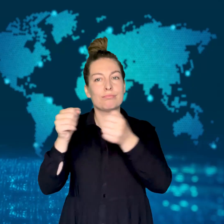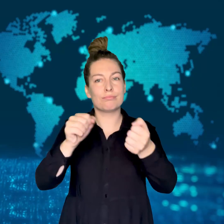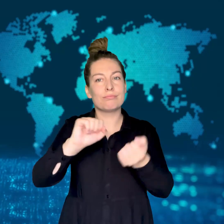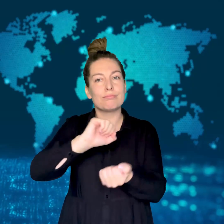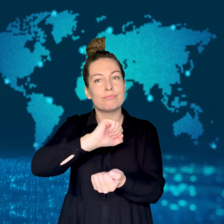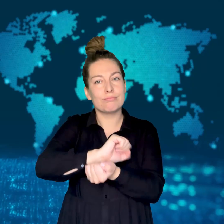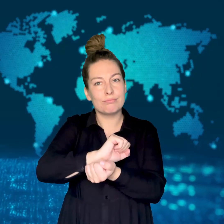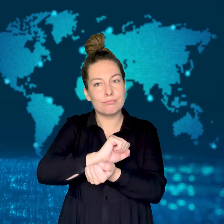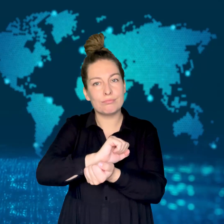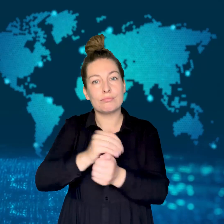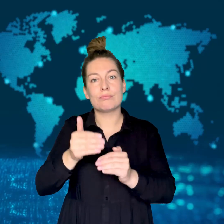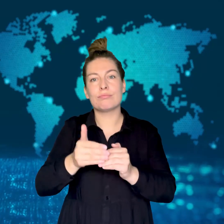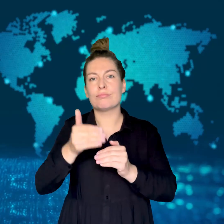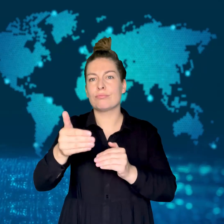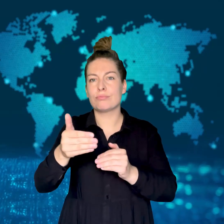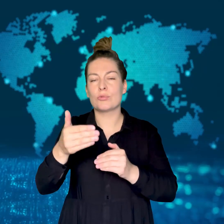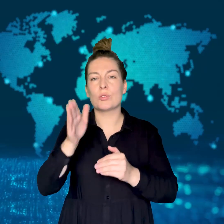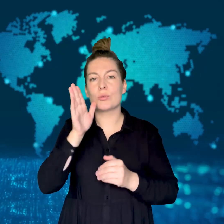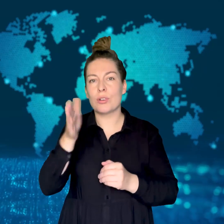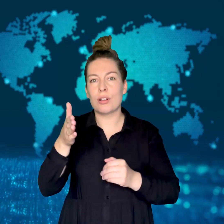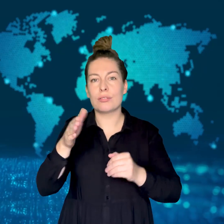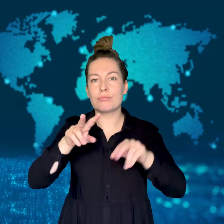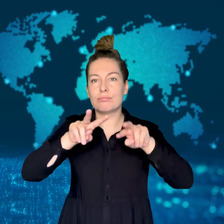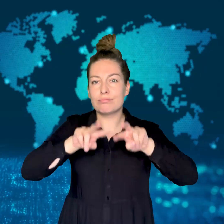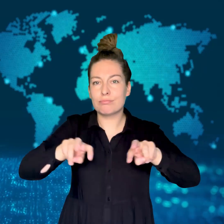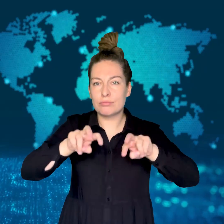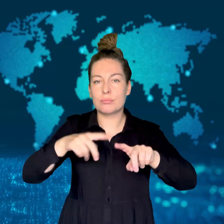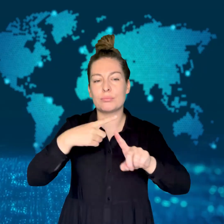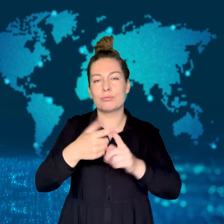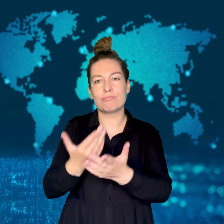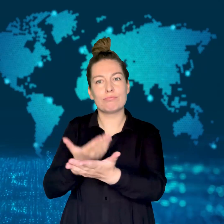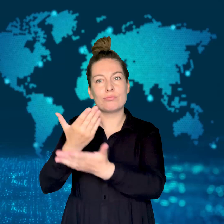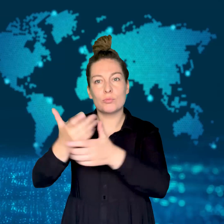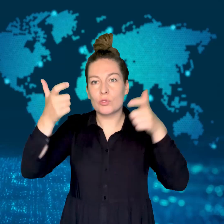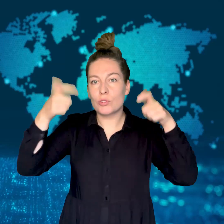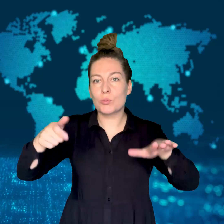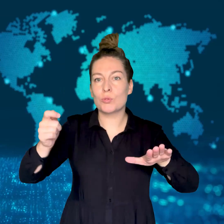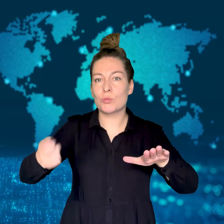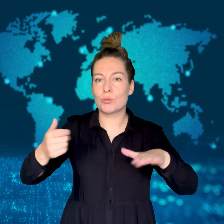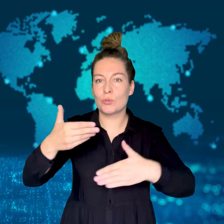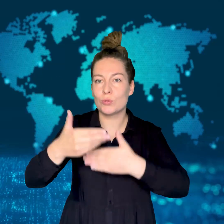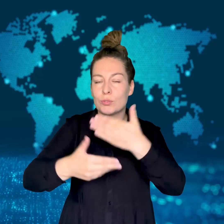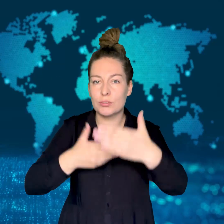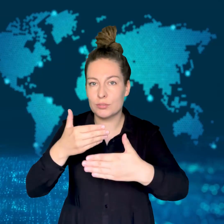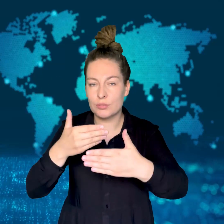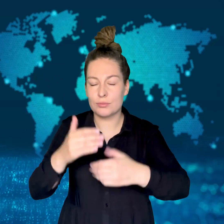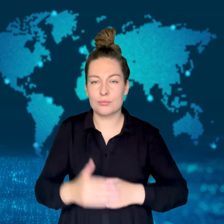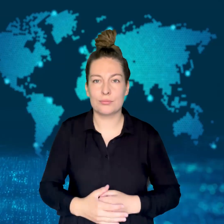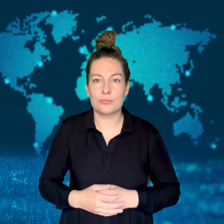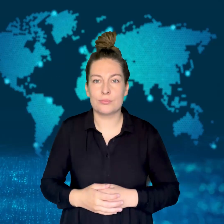They will be arraigned in court following an investigation.